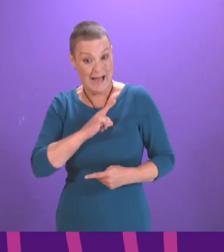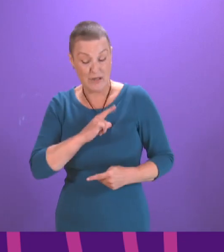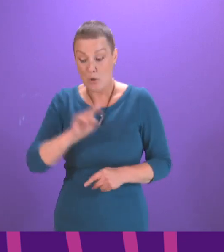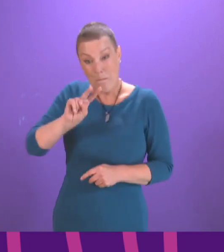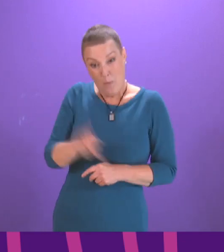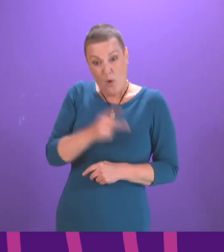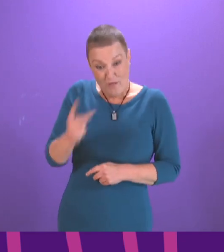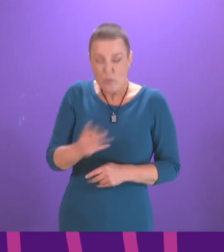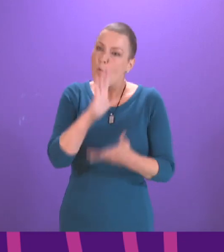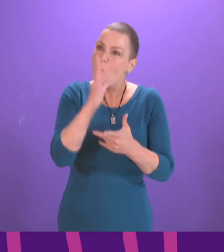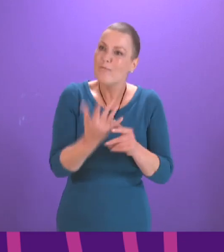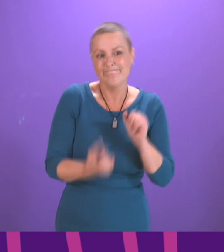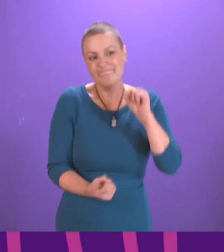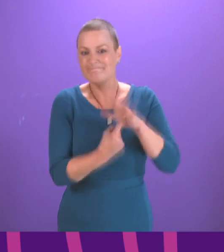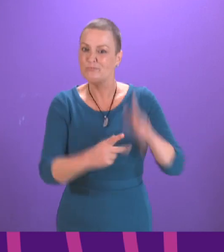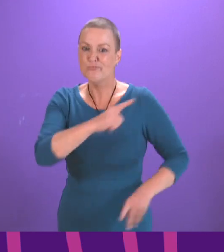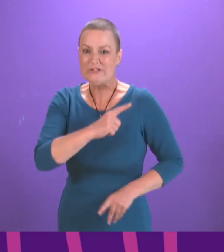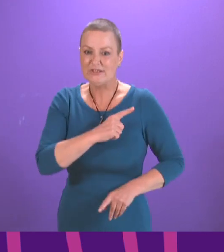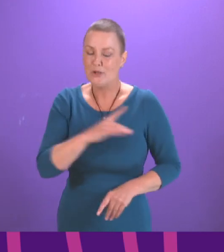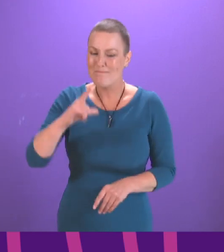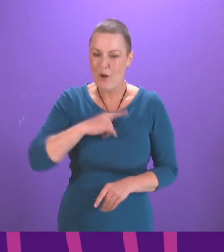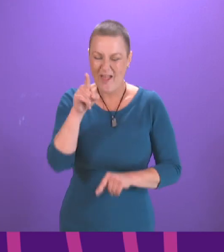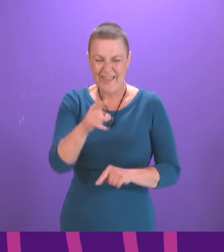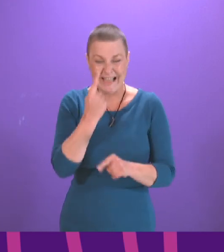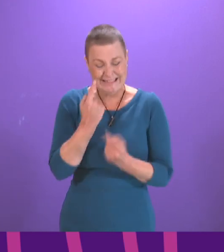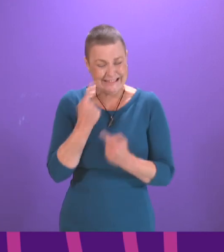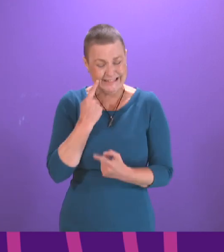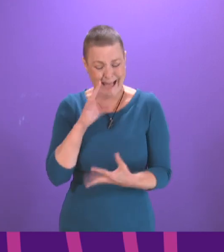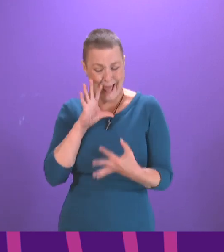in reaching our decision was the interconnection with neighbouring areas, and in particular